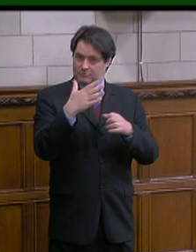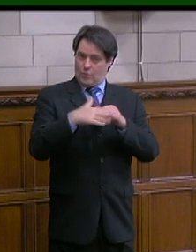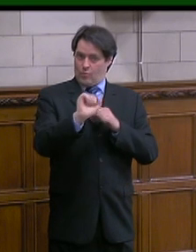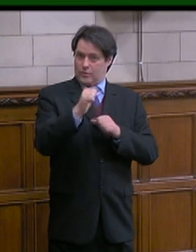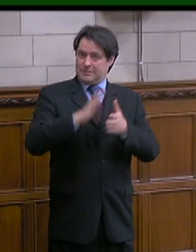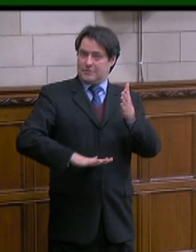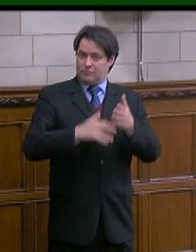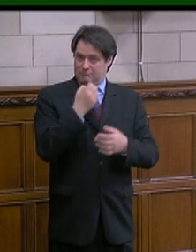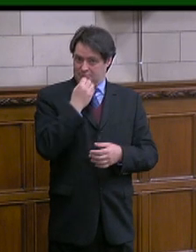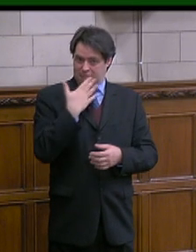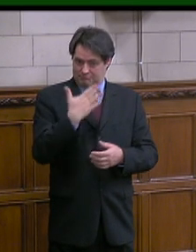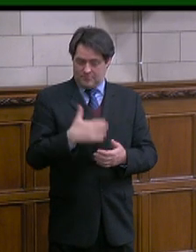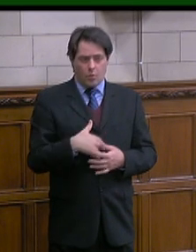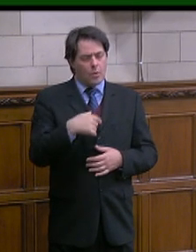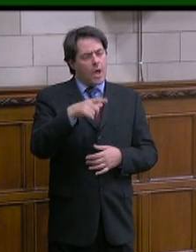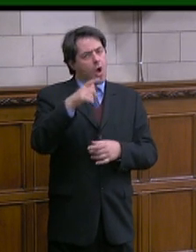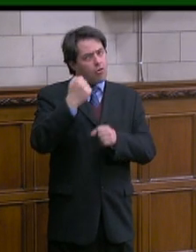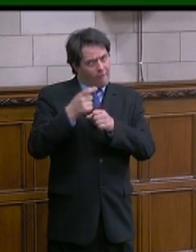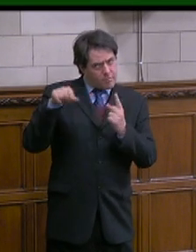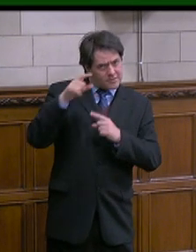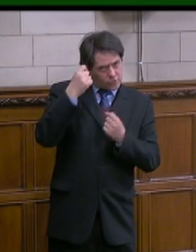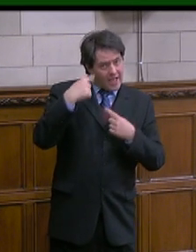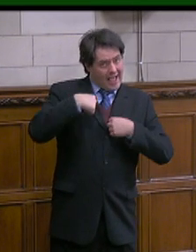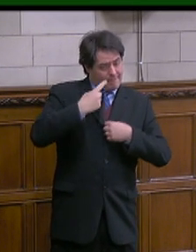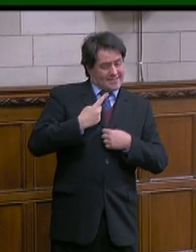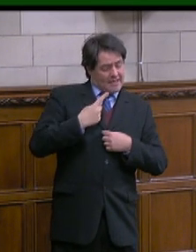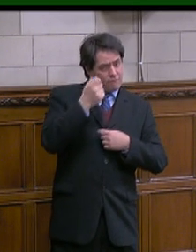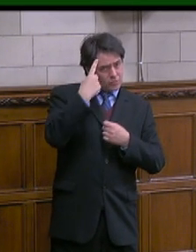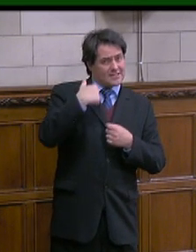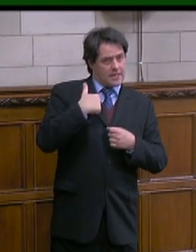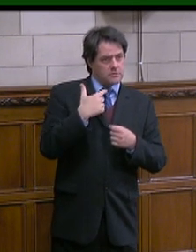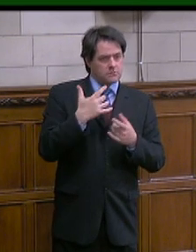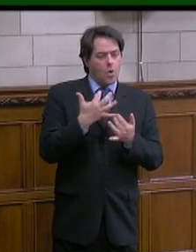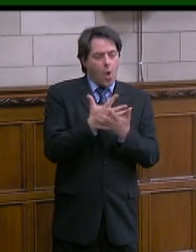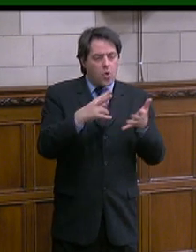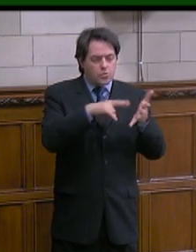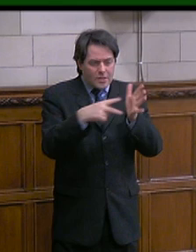The Government understand, as I do, the passion that many organisations and individuals have